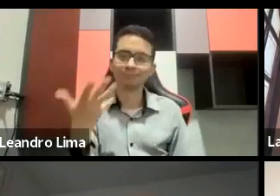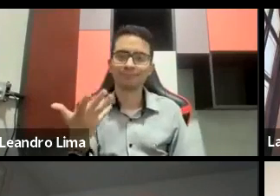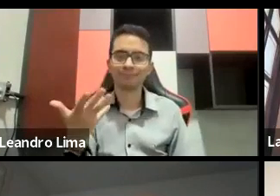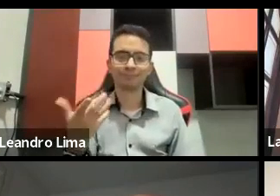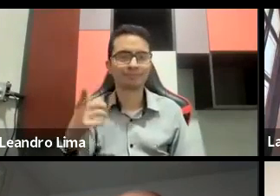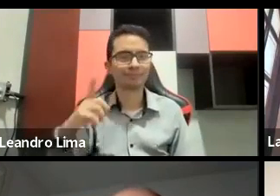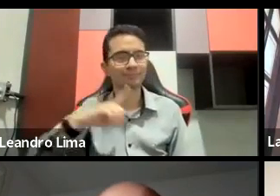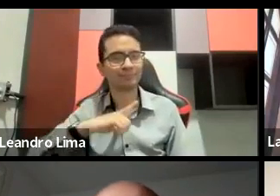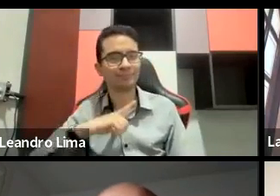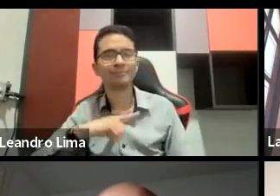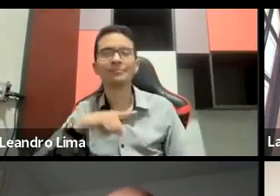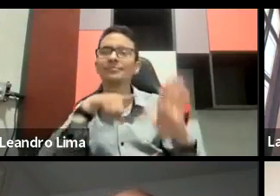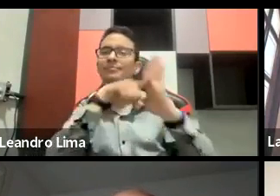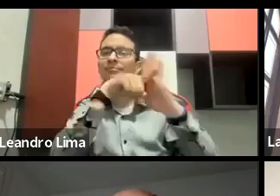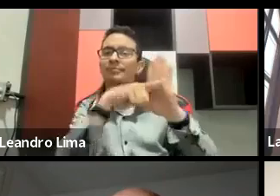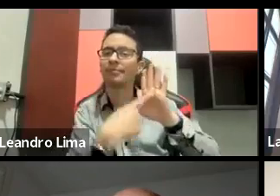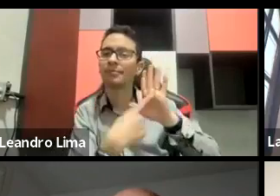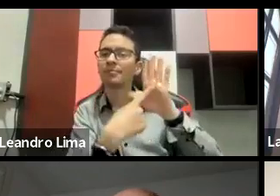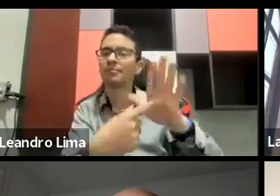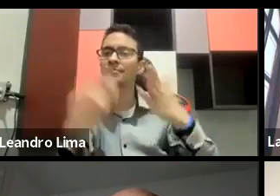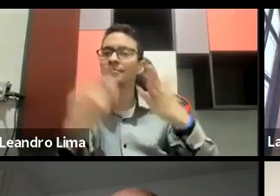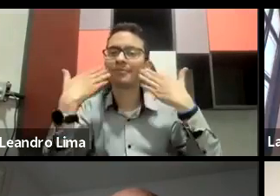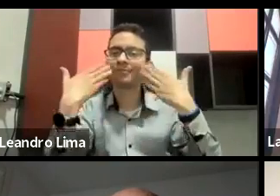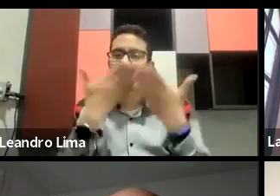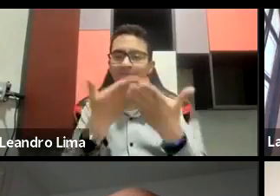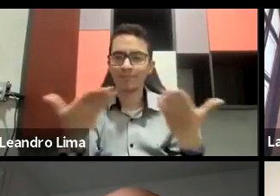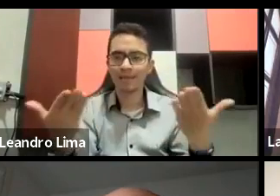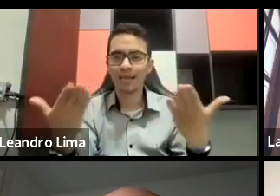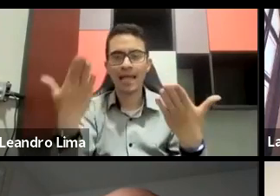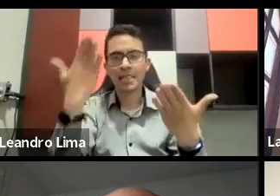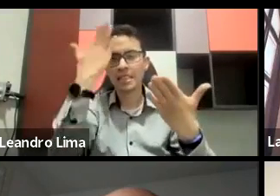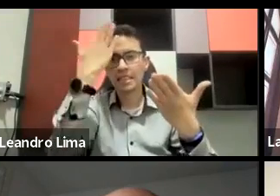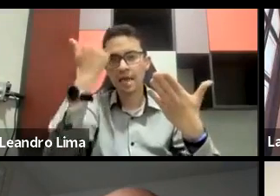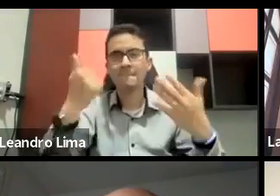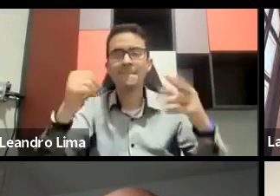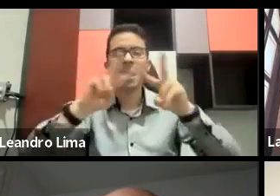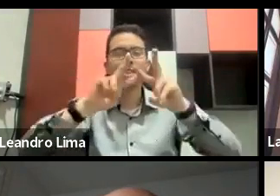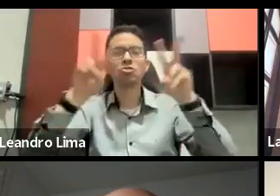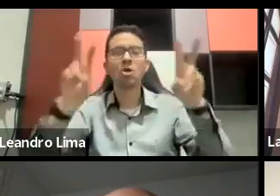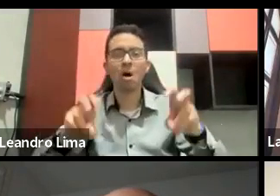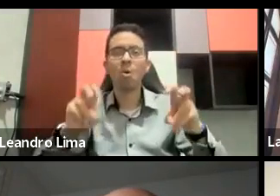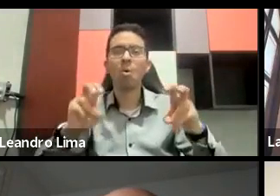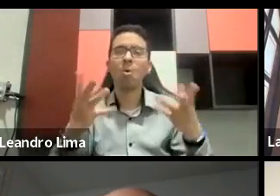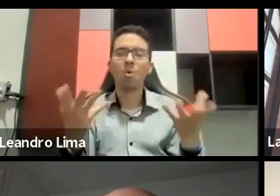the notion of collaborative agency but also the notion of agency but also the notion of agency but also the notion of creativity collaboration, creativity collaboration,